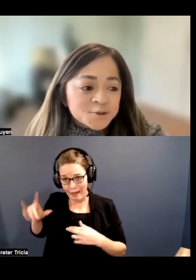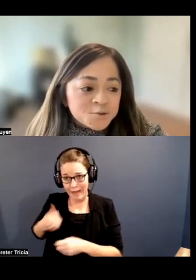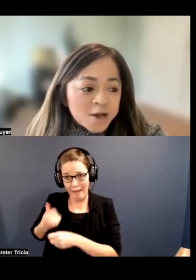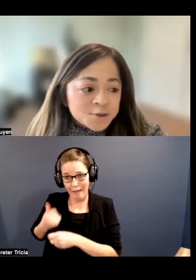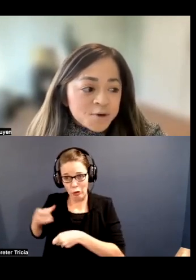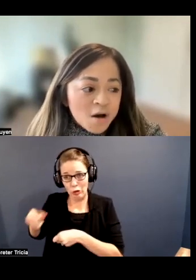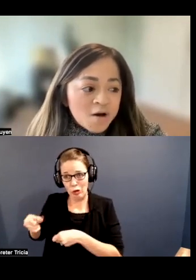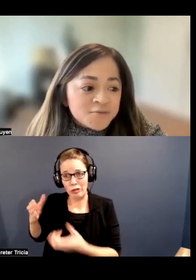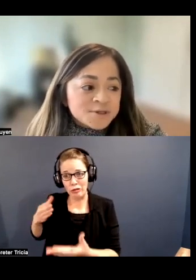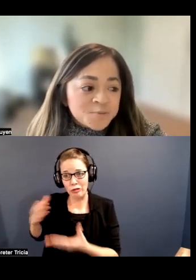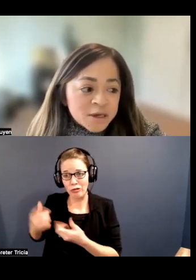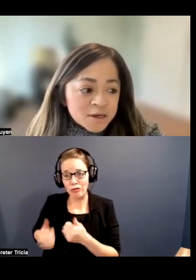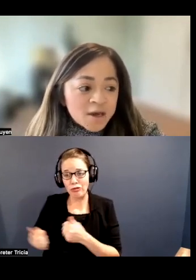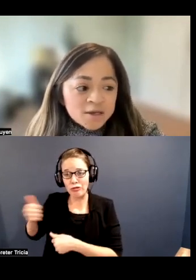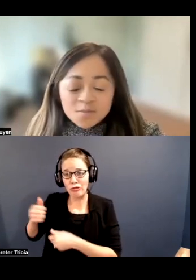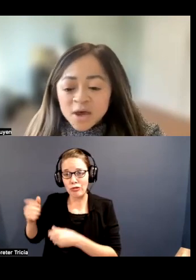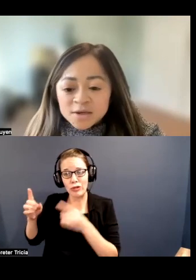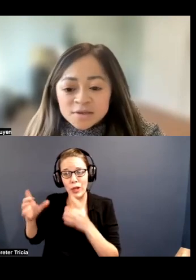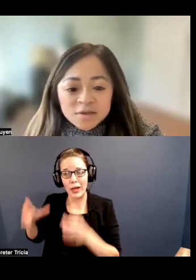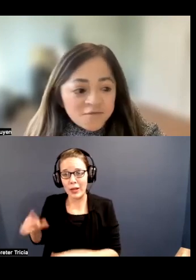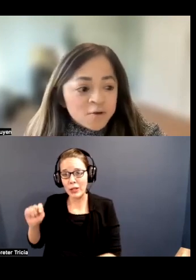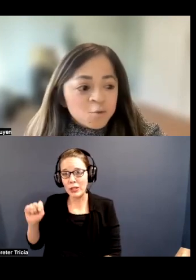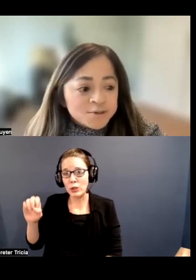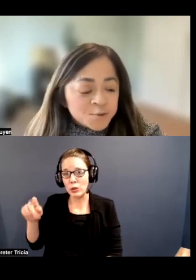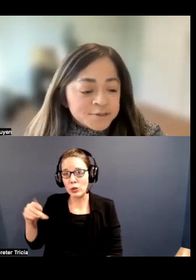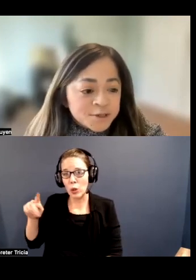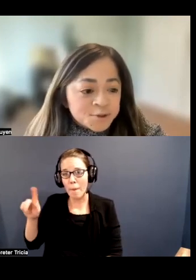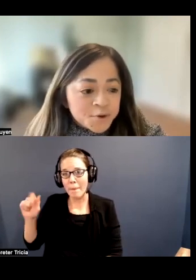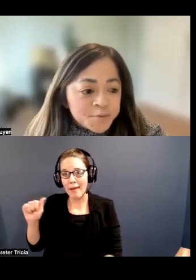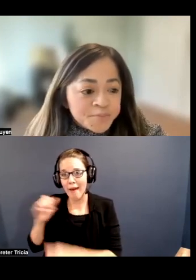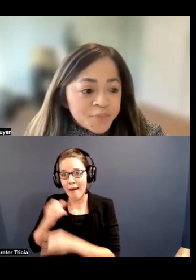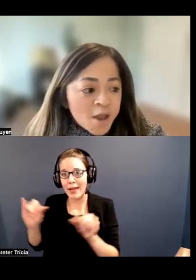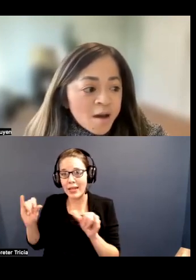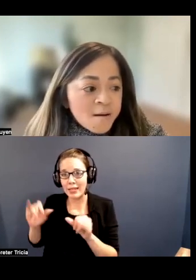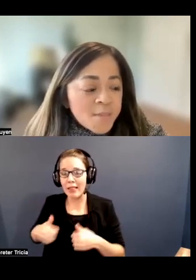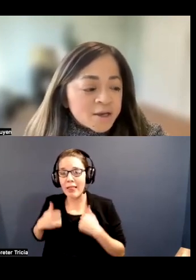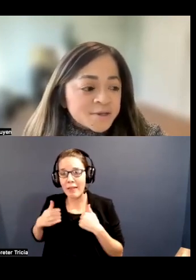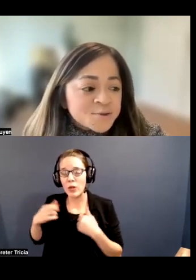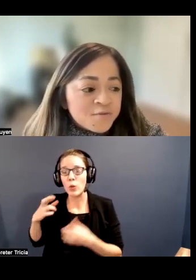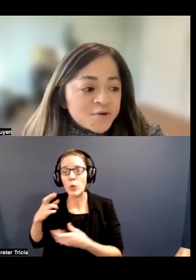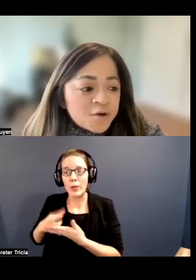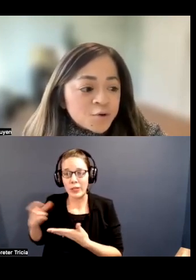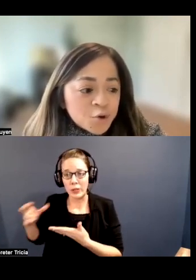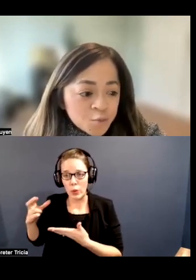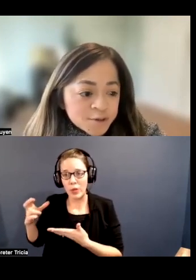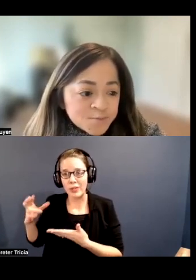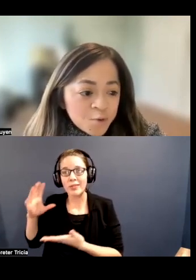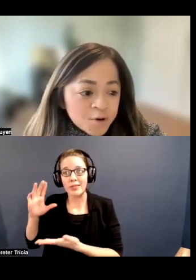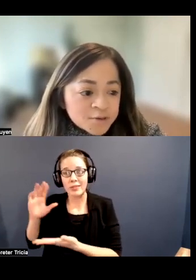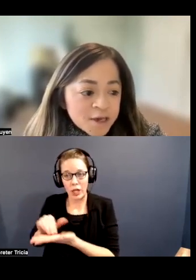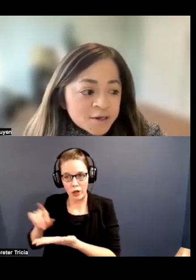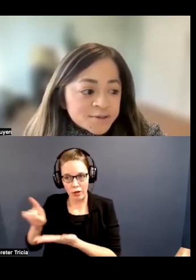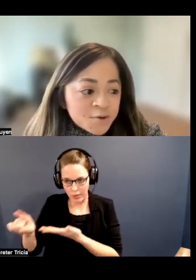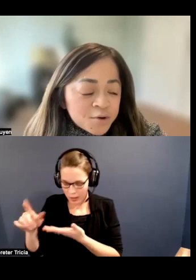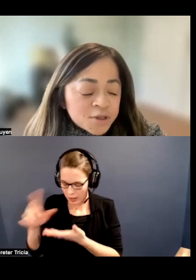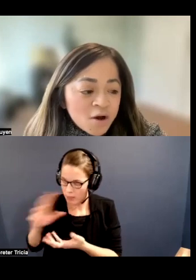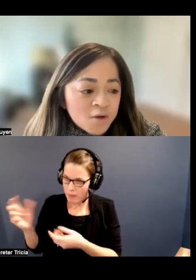the director of the Topeka Independent Living Resource Center. Mike has served on numerous boards and is currently on